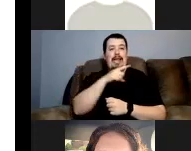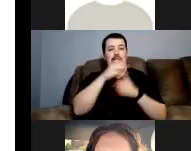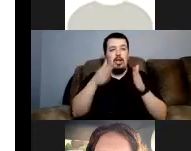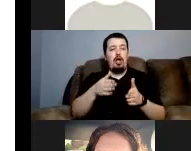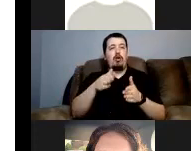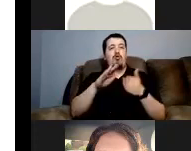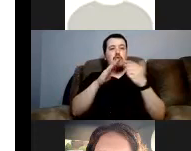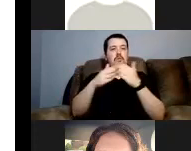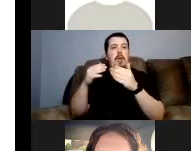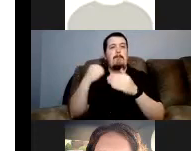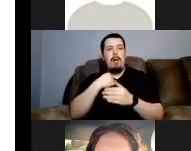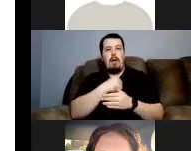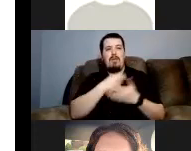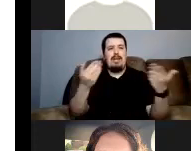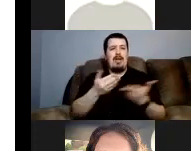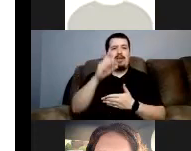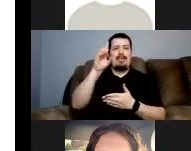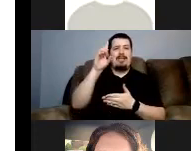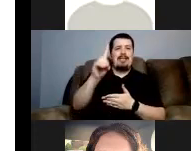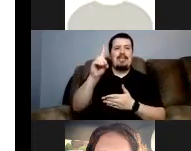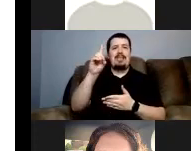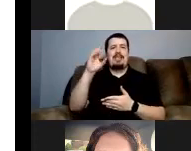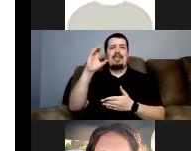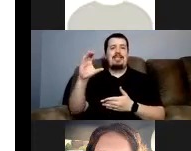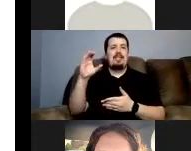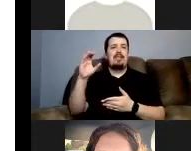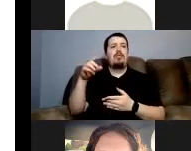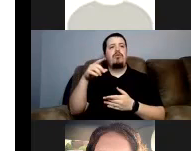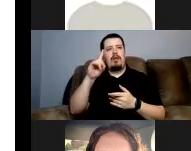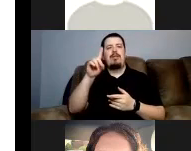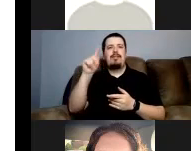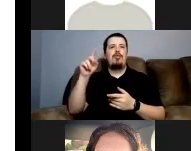the Tennessee Disability Coalition, we're all going to be wearing our Coalition Blue, our TeamWork uh